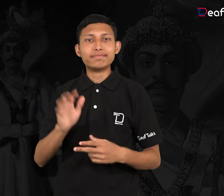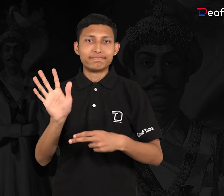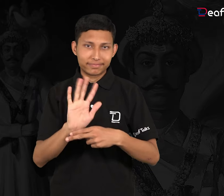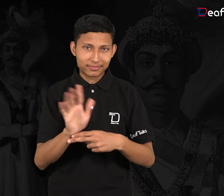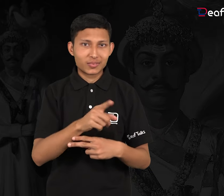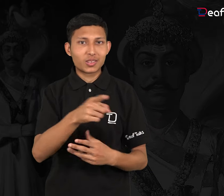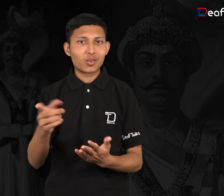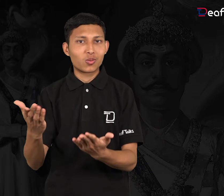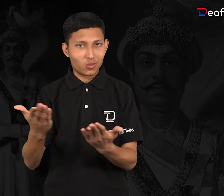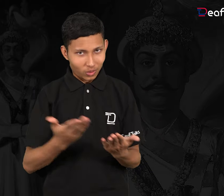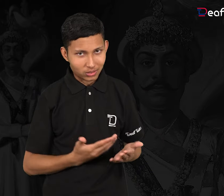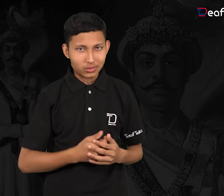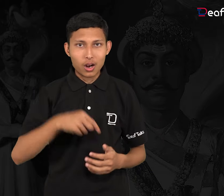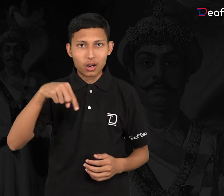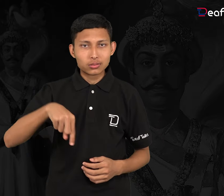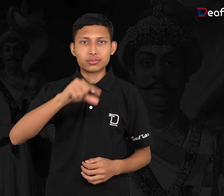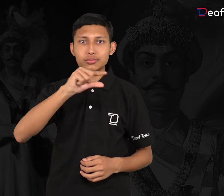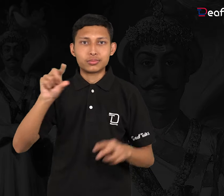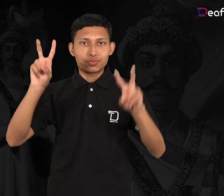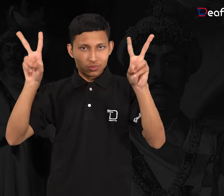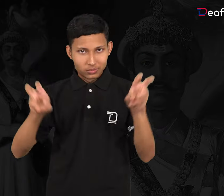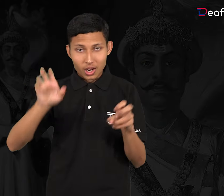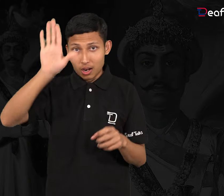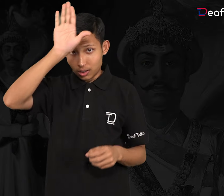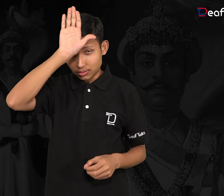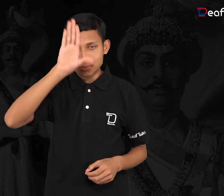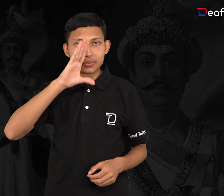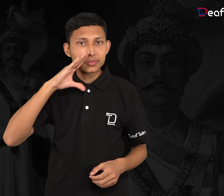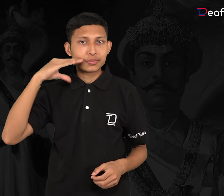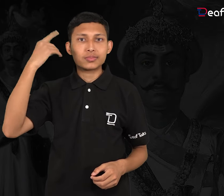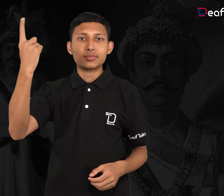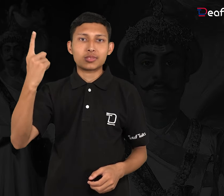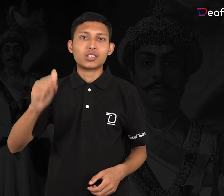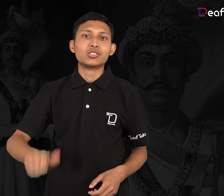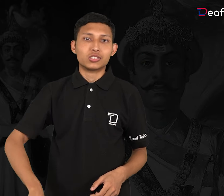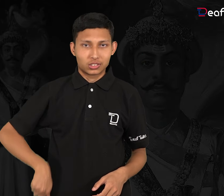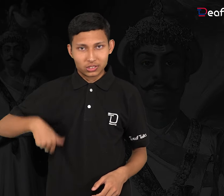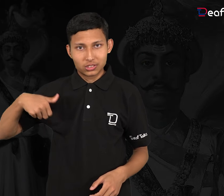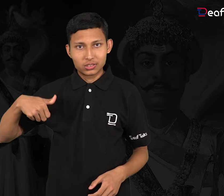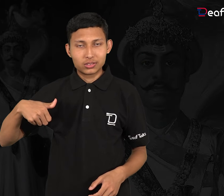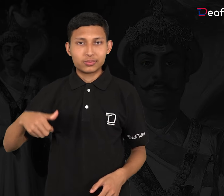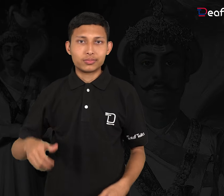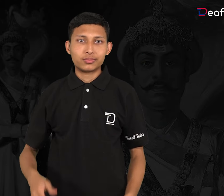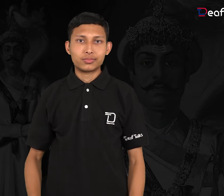Welcome to Nepal Deaf Talks and today we going to see Prithvi Narayan Shah and his life.